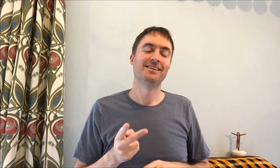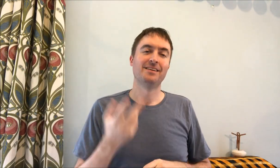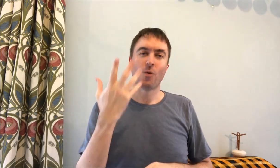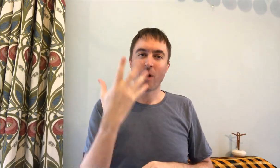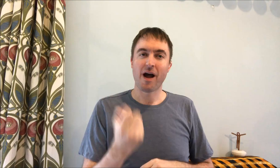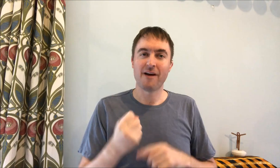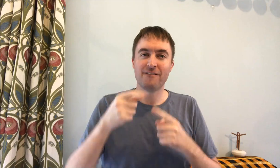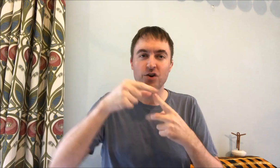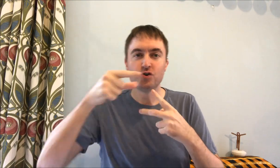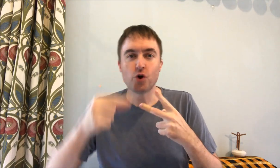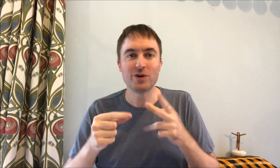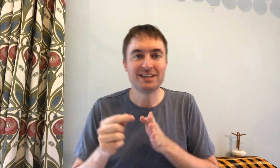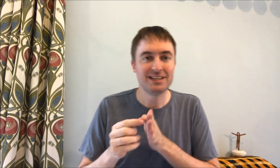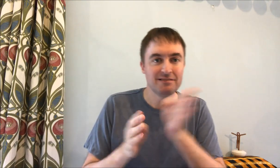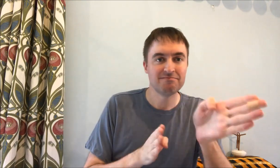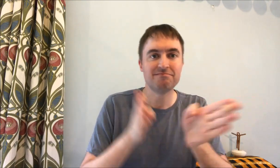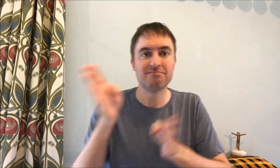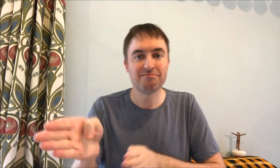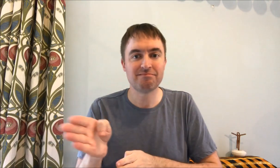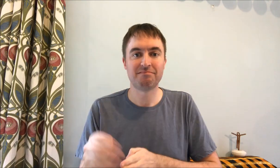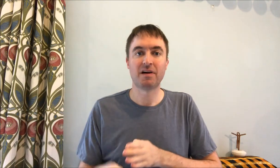We face choices about where we go from here.